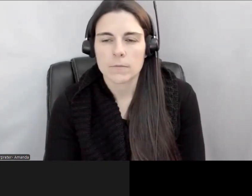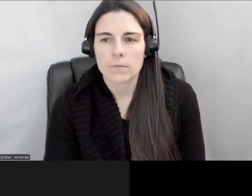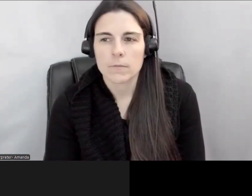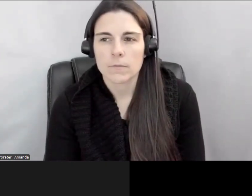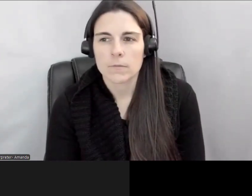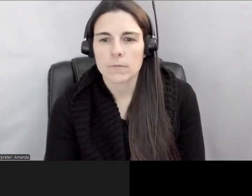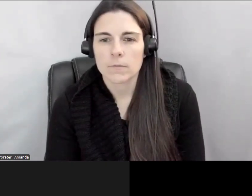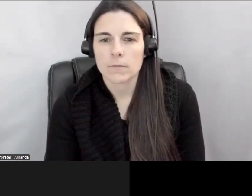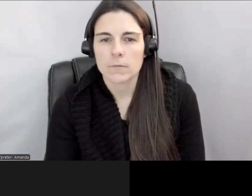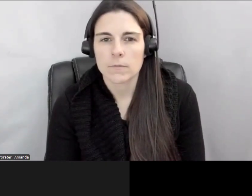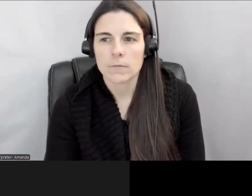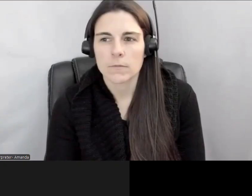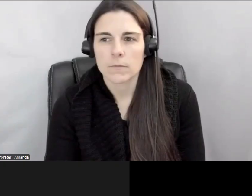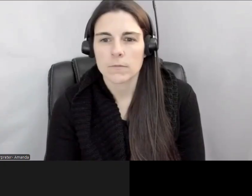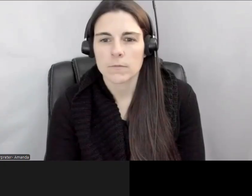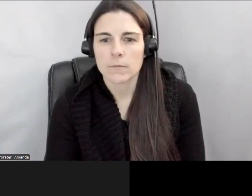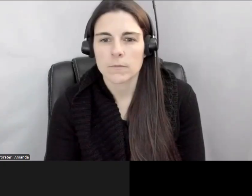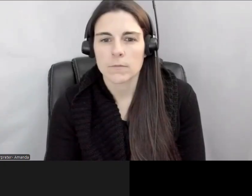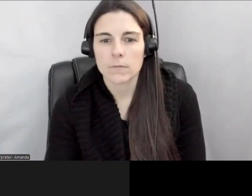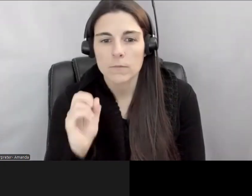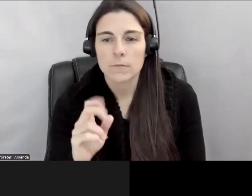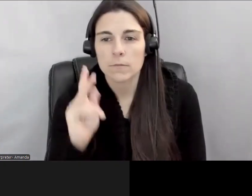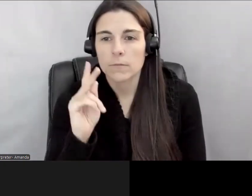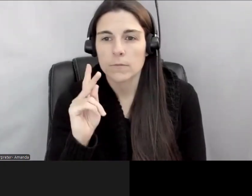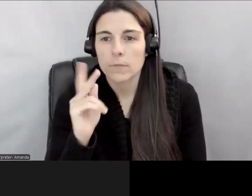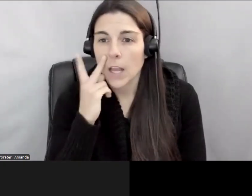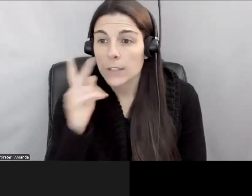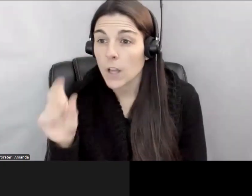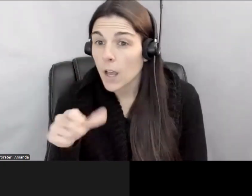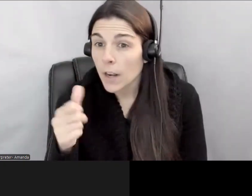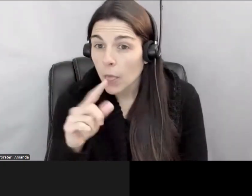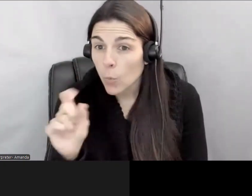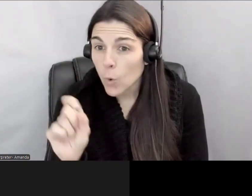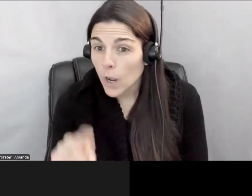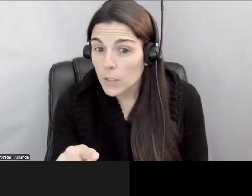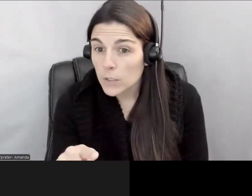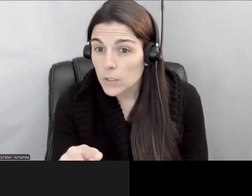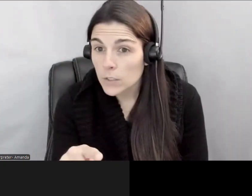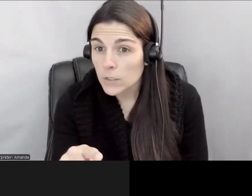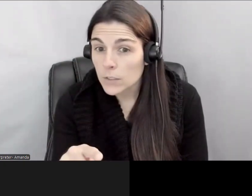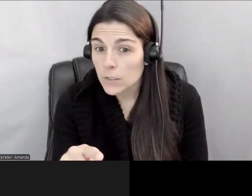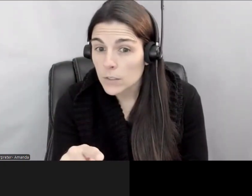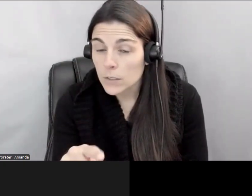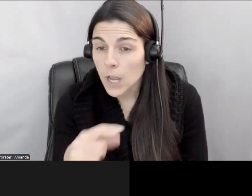great? Okay, I saw another one. Janel Preston: Oh, you did, because I was gonna say, I'm